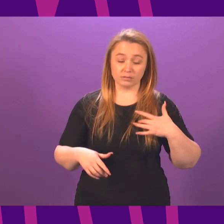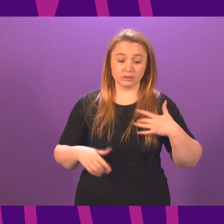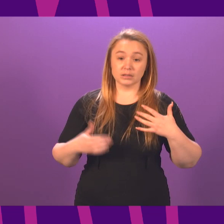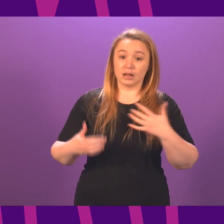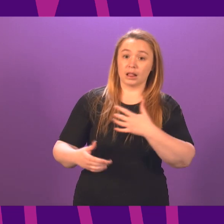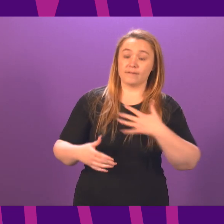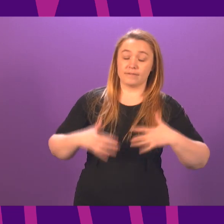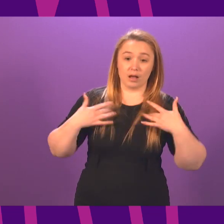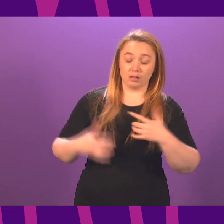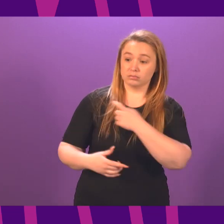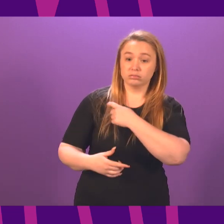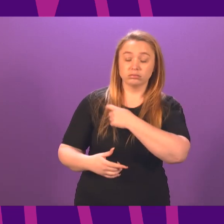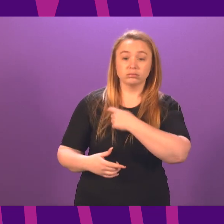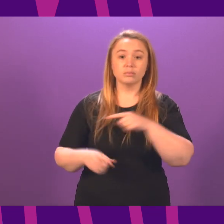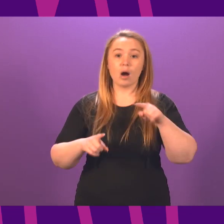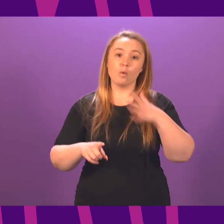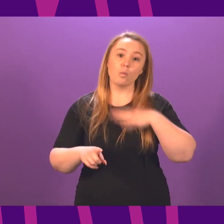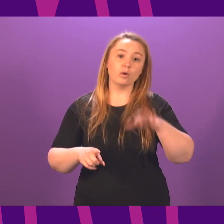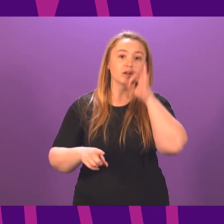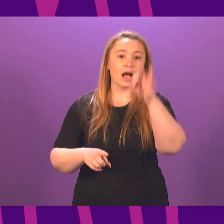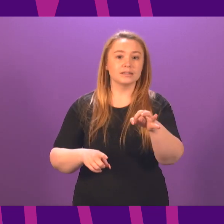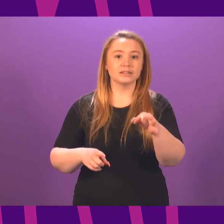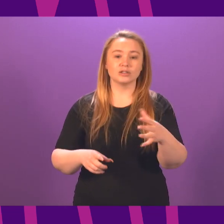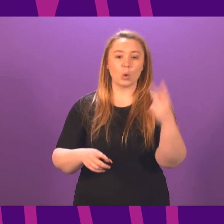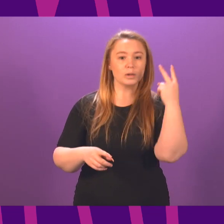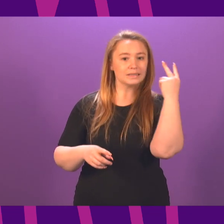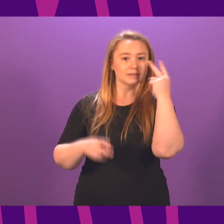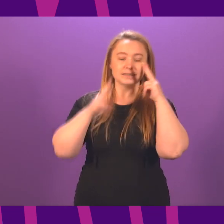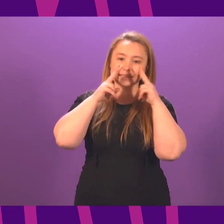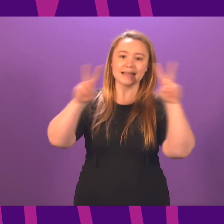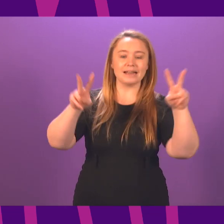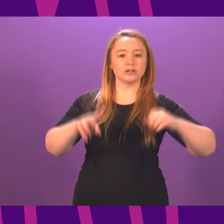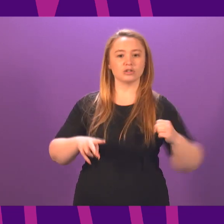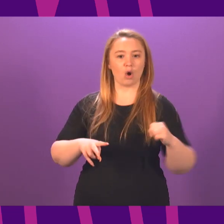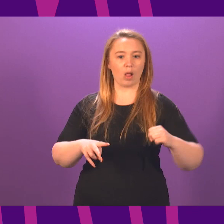have taken place with Sight Scotland about a package to save the homes? If discussions